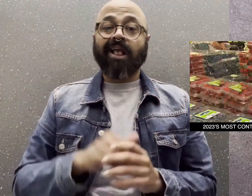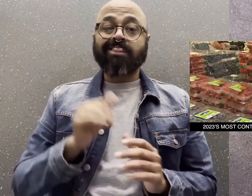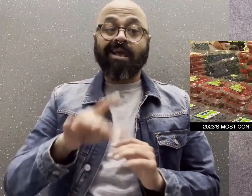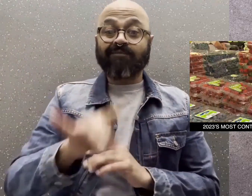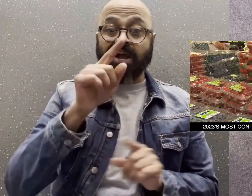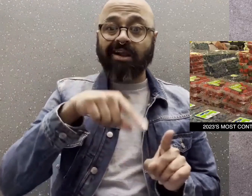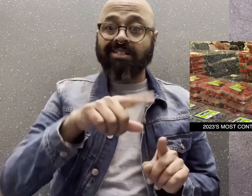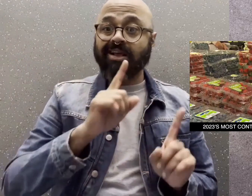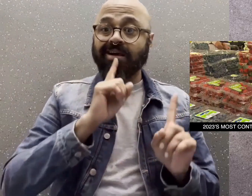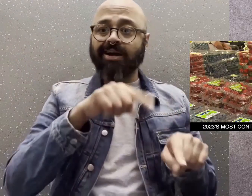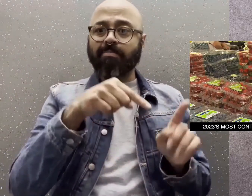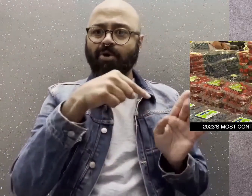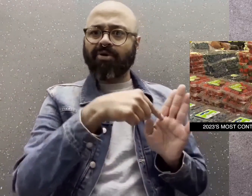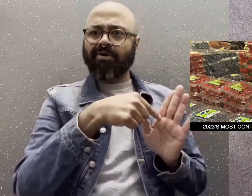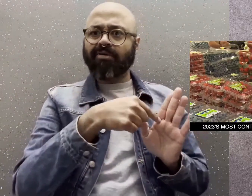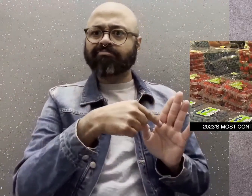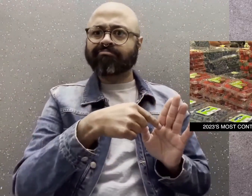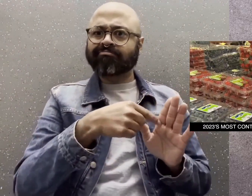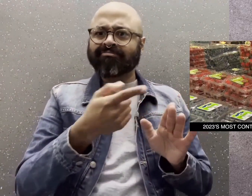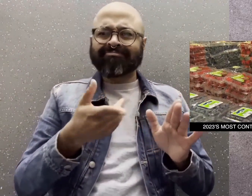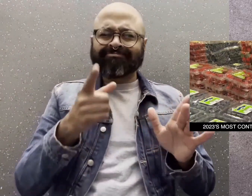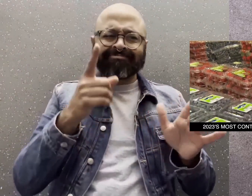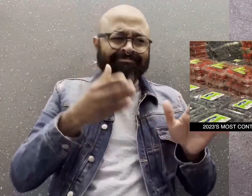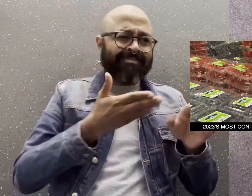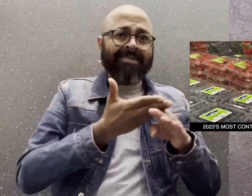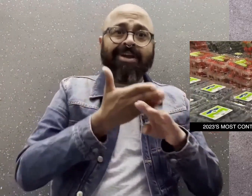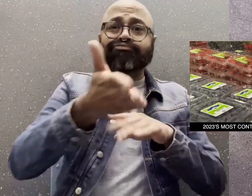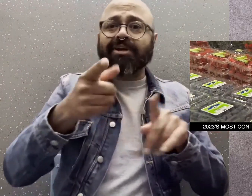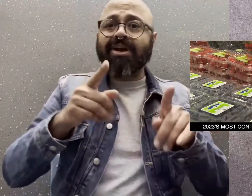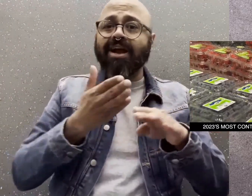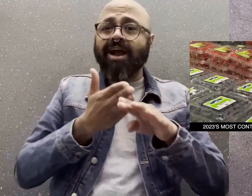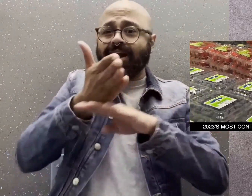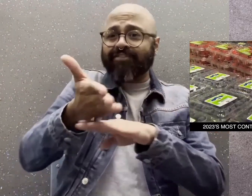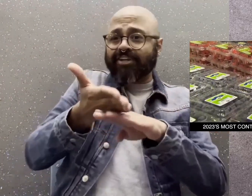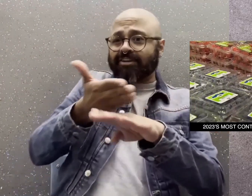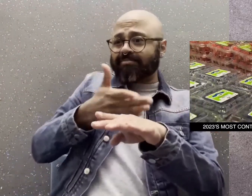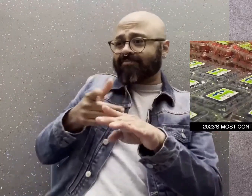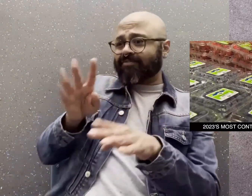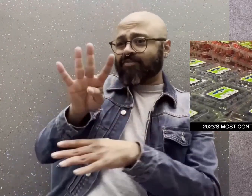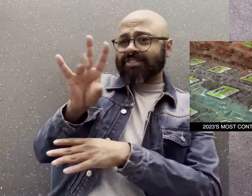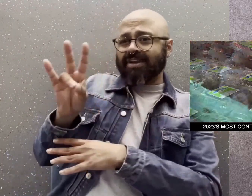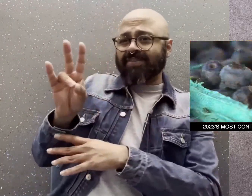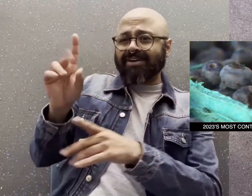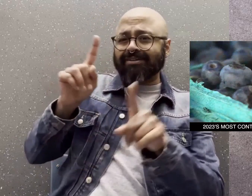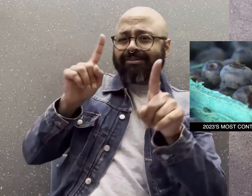the findings of this report came from nearly 47,000 samples